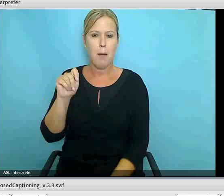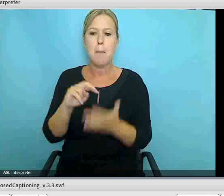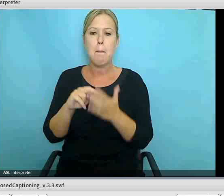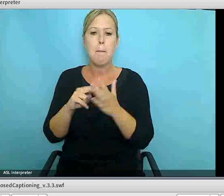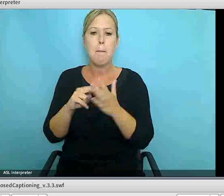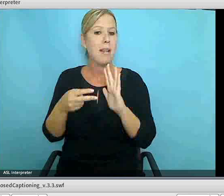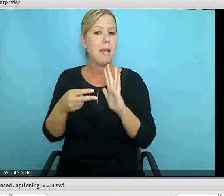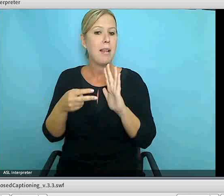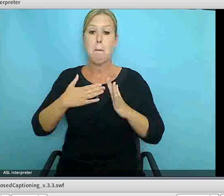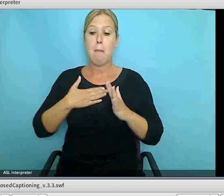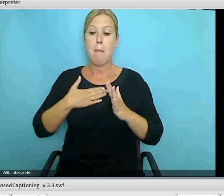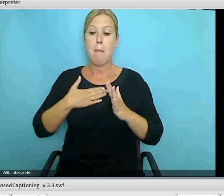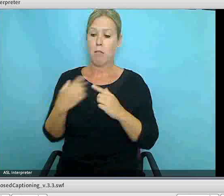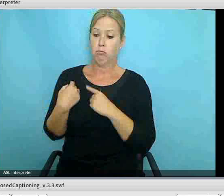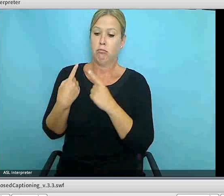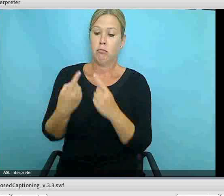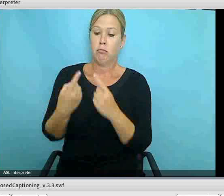do not want to be involved in One Care.